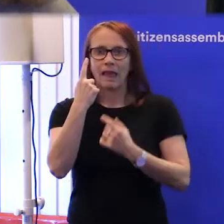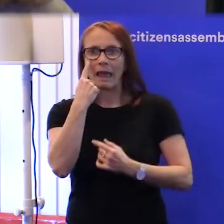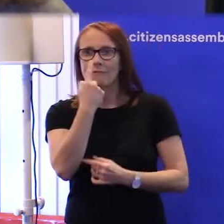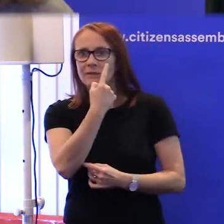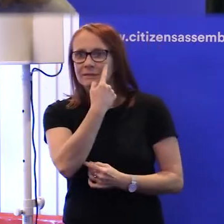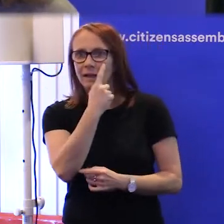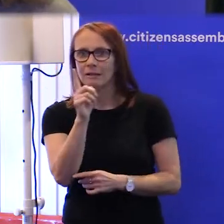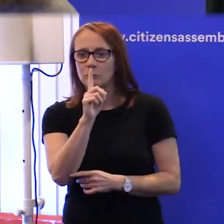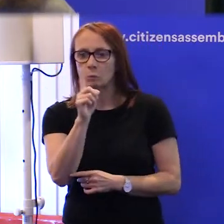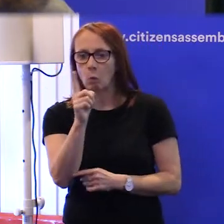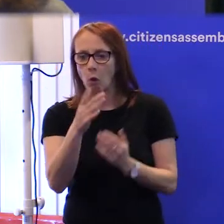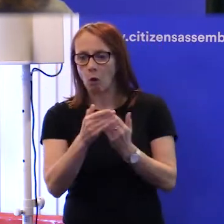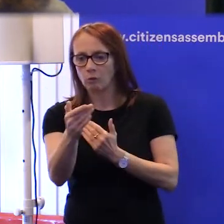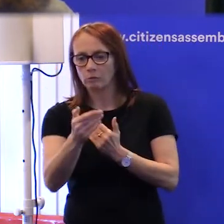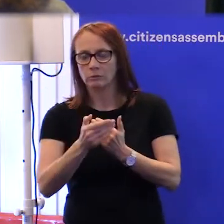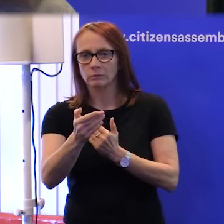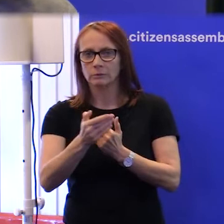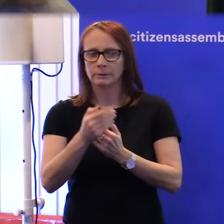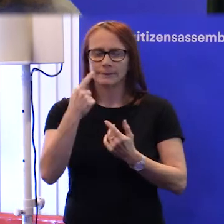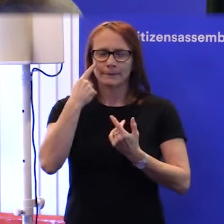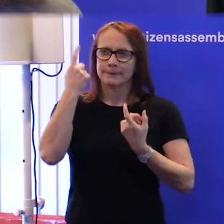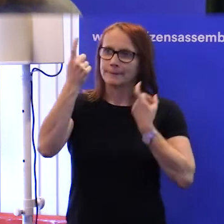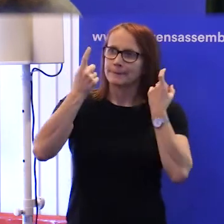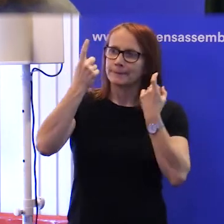hear over the weekend and some ideas to kind of chew over and